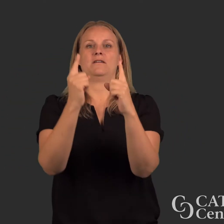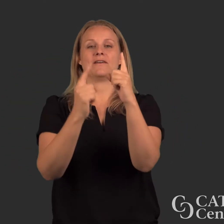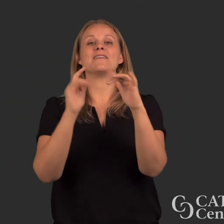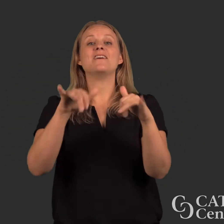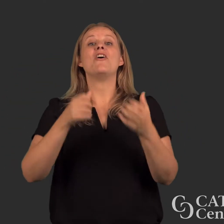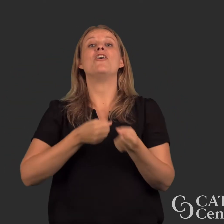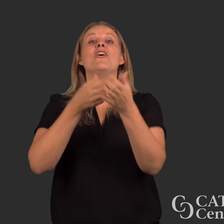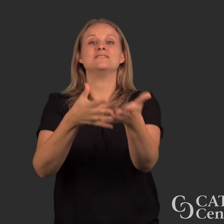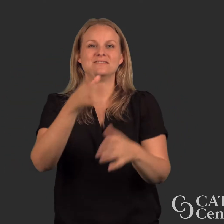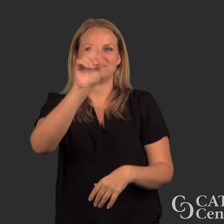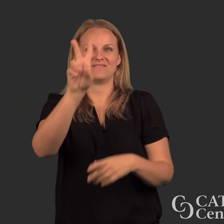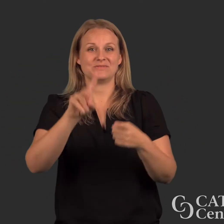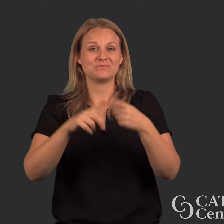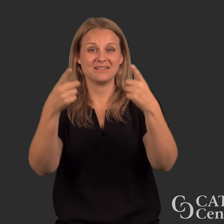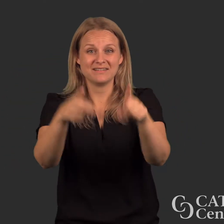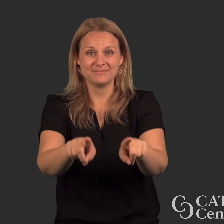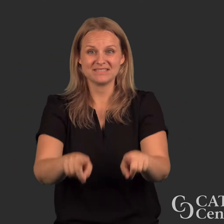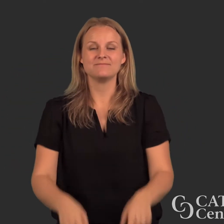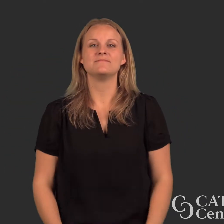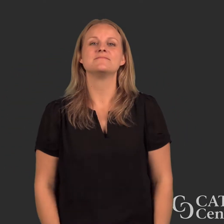that are the root cause. The problem or fight is often just a symptom of the larger issue.